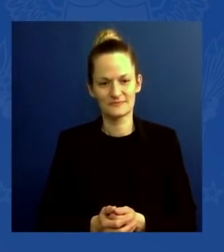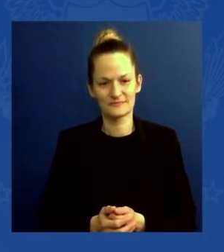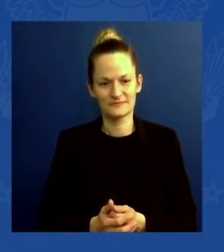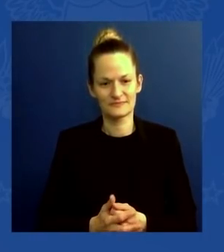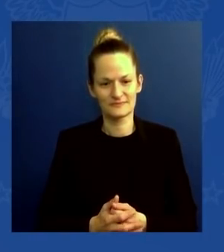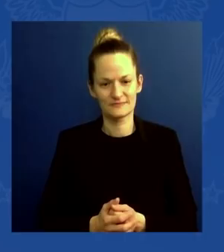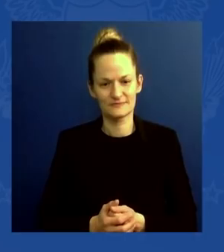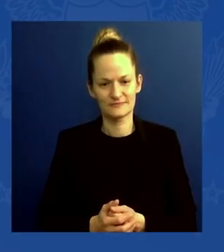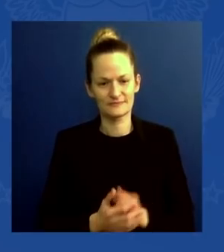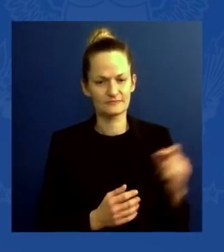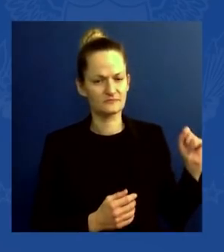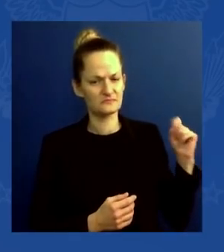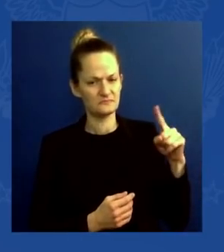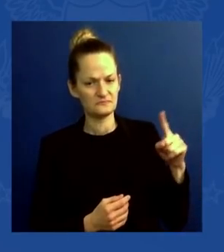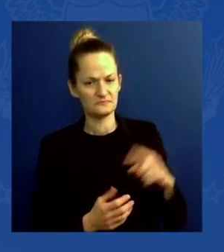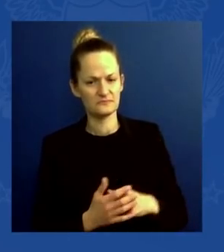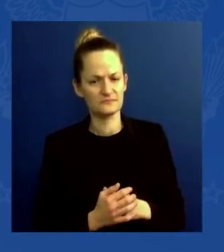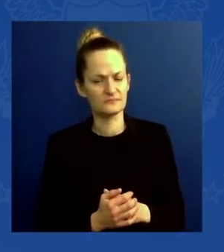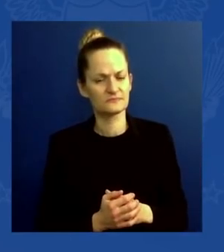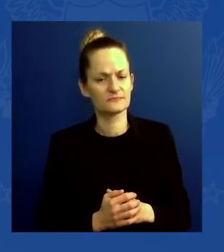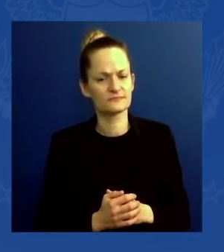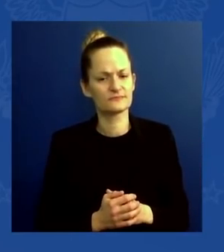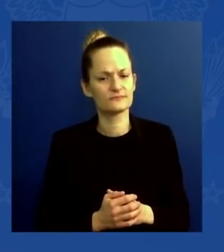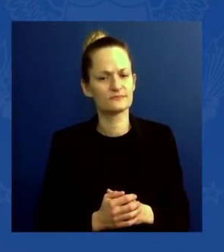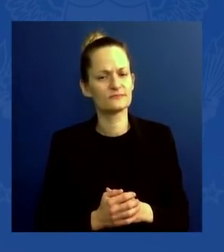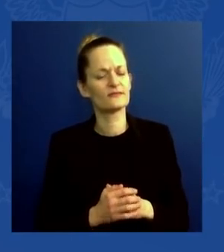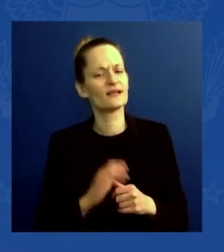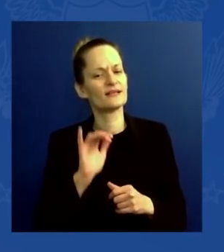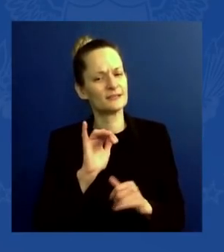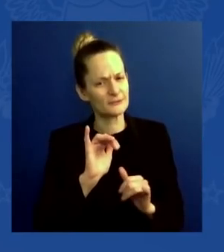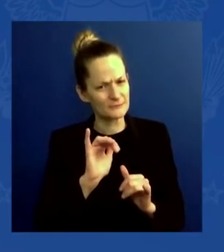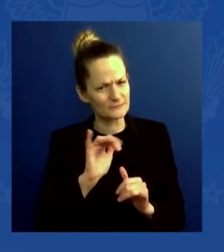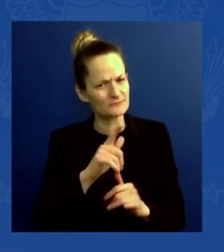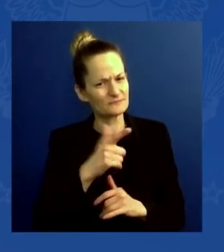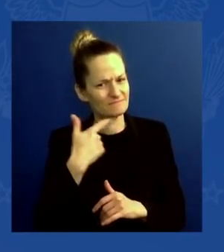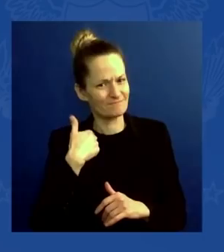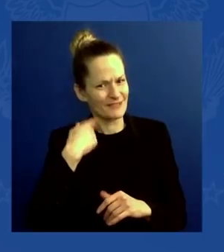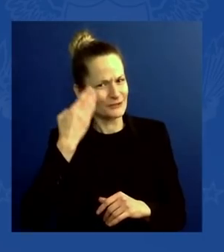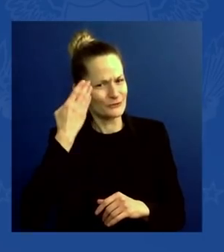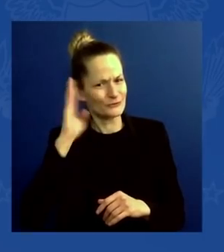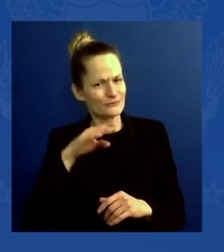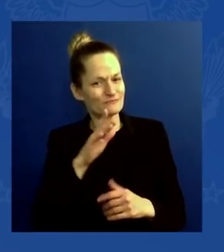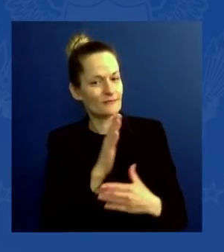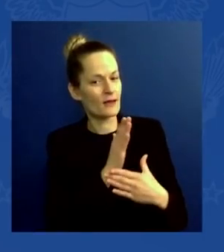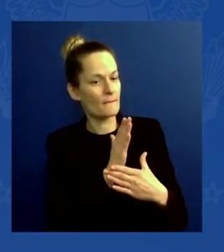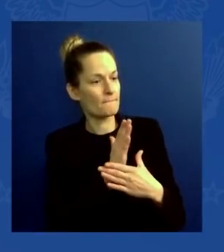The President: Well, you know, I'm not being facetious with the answer I'm about to give you, but I don't --